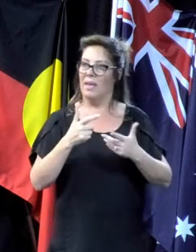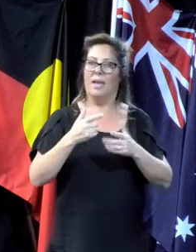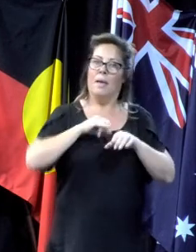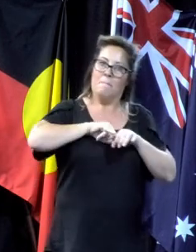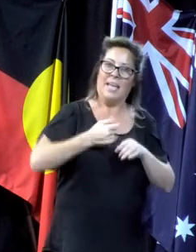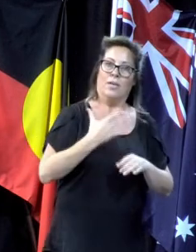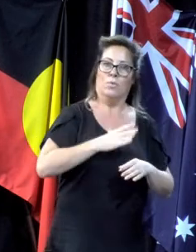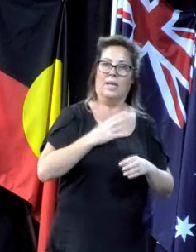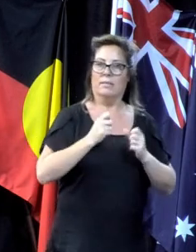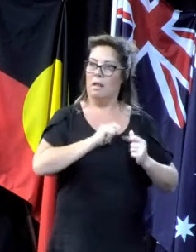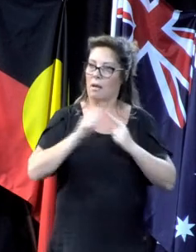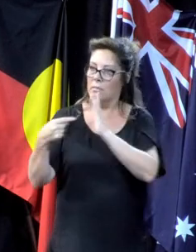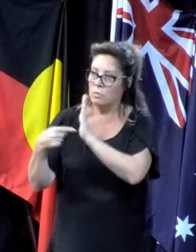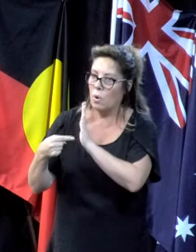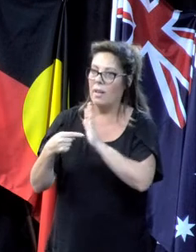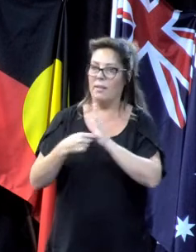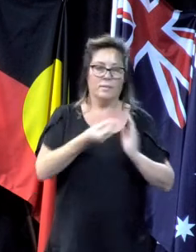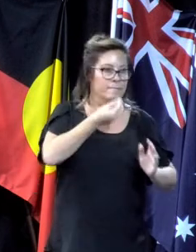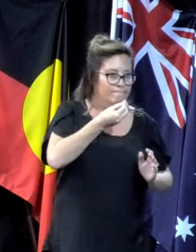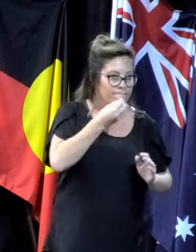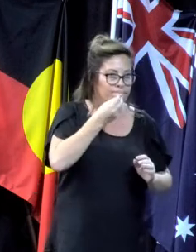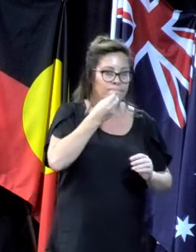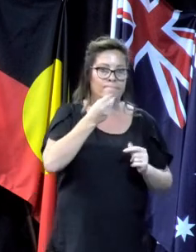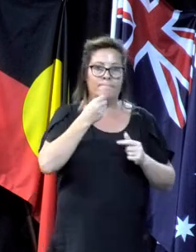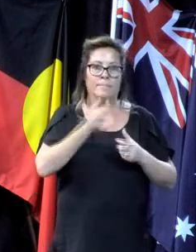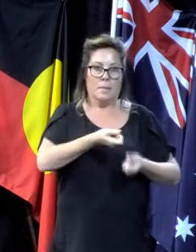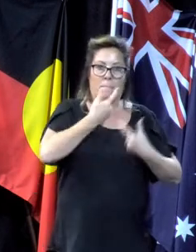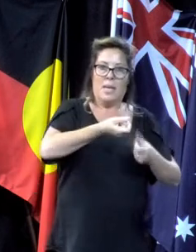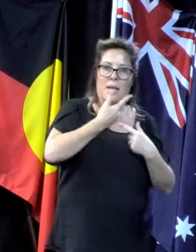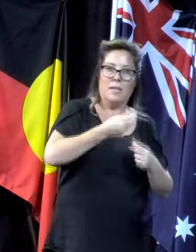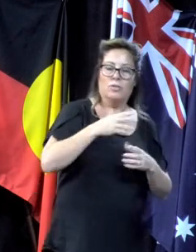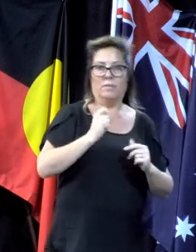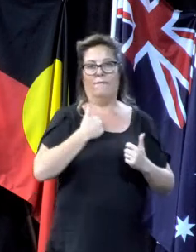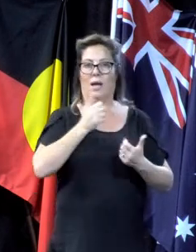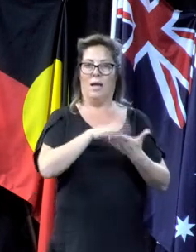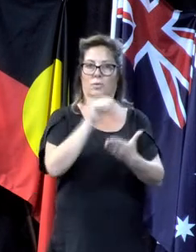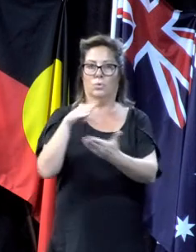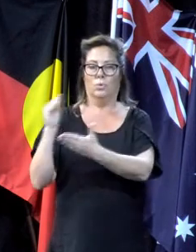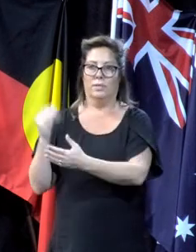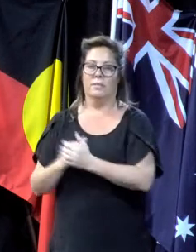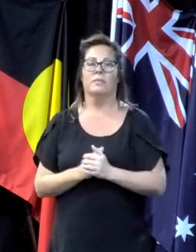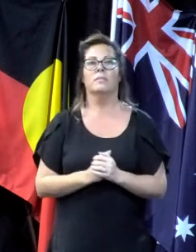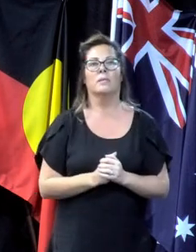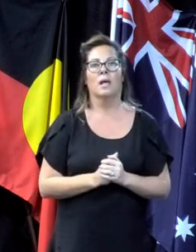With – I would also like to – schools to have a look at including targeted